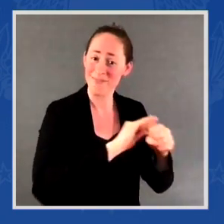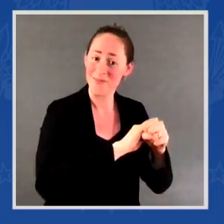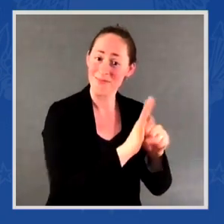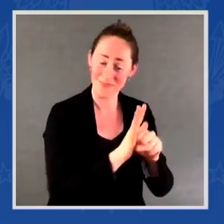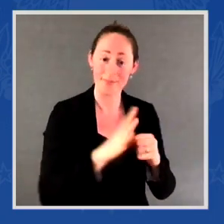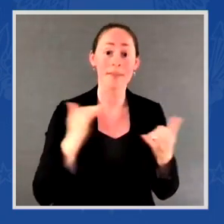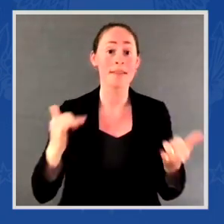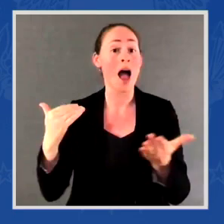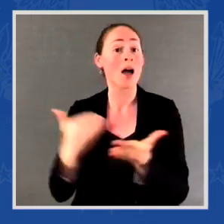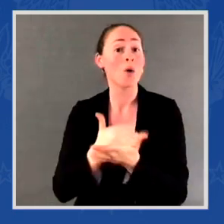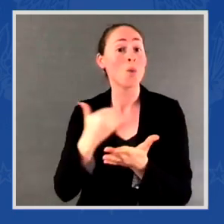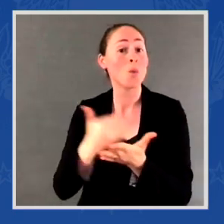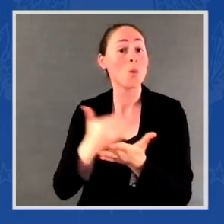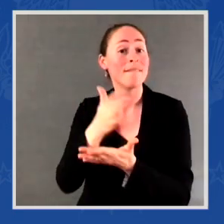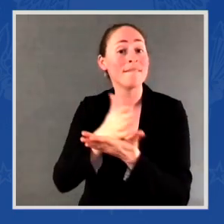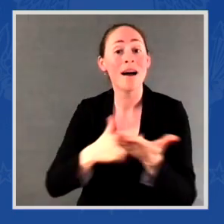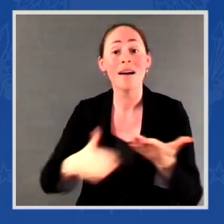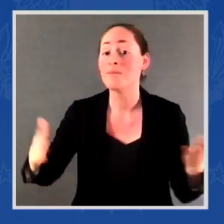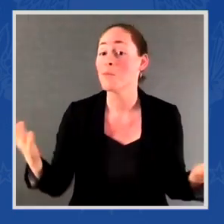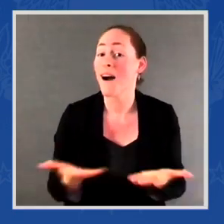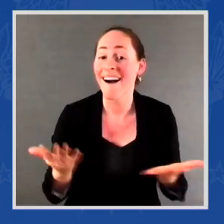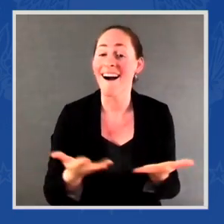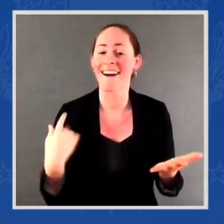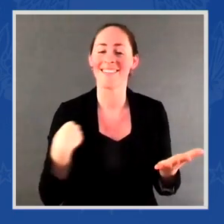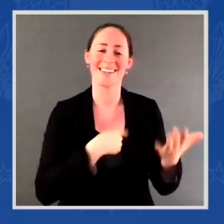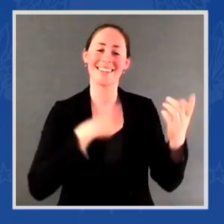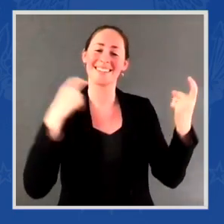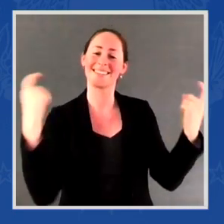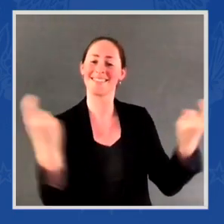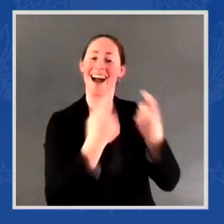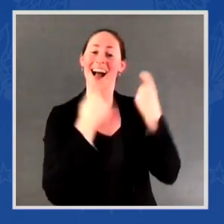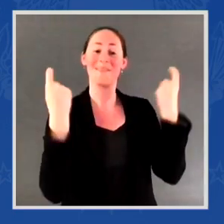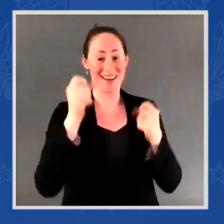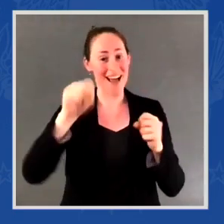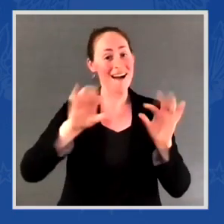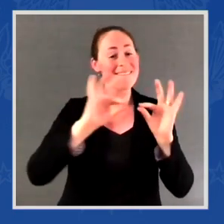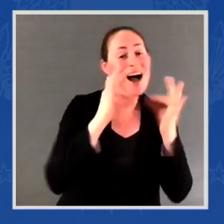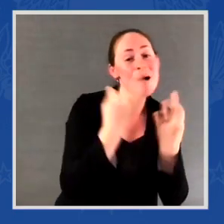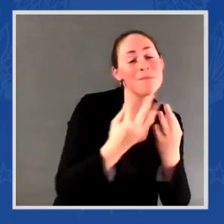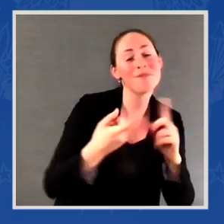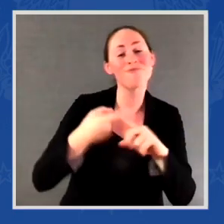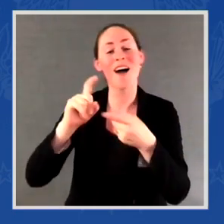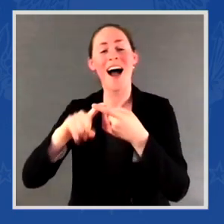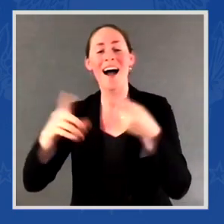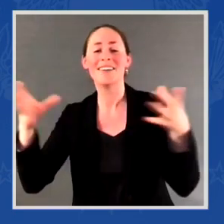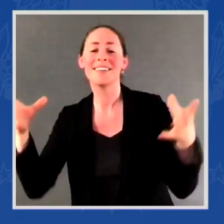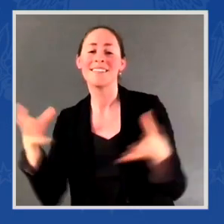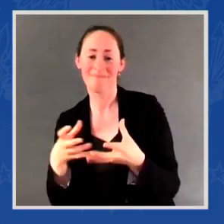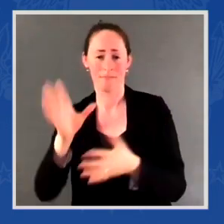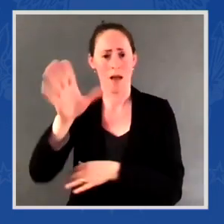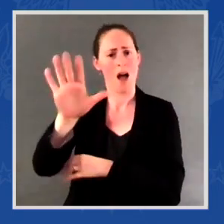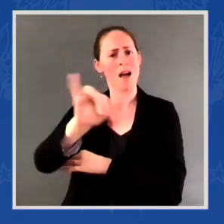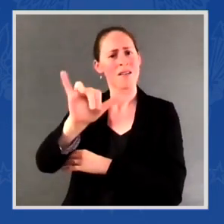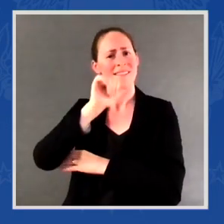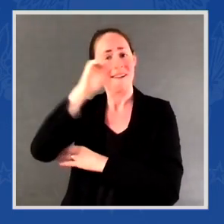to see our friends and family again, but not forget that the pandemic is not over. It won't be until we all do our part